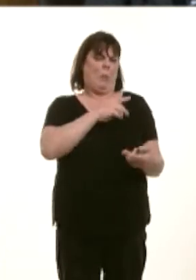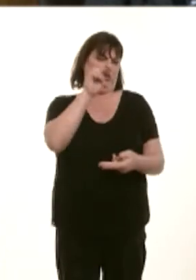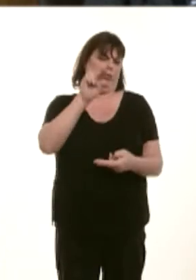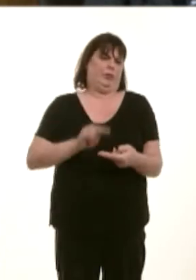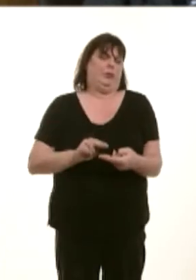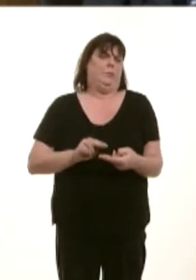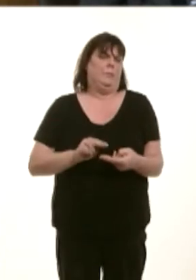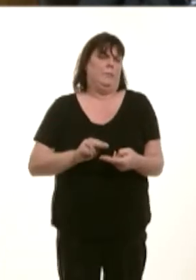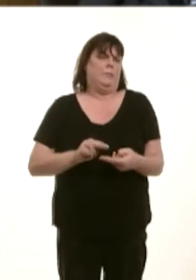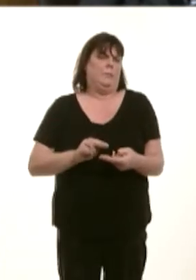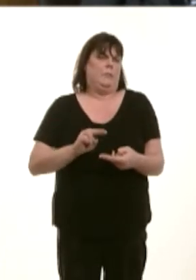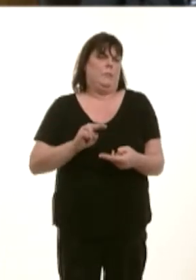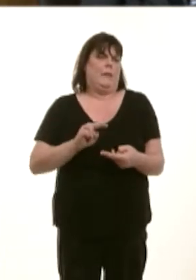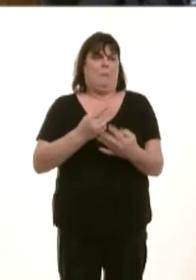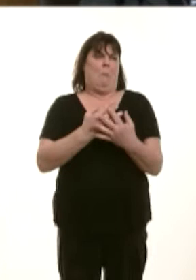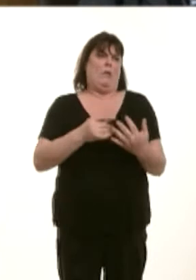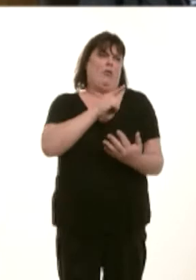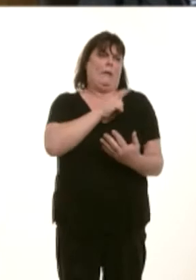the only reason—why the price has fallen.